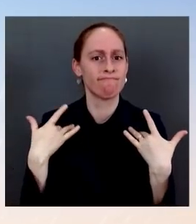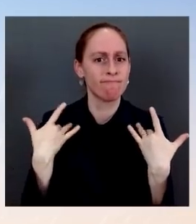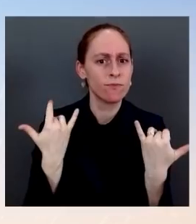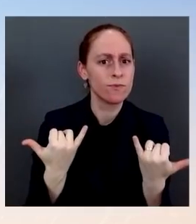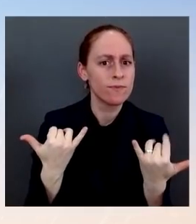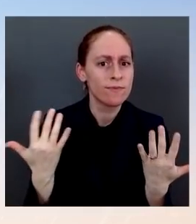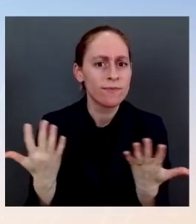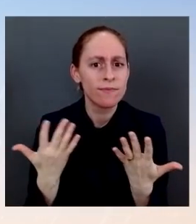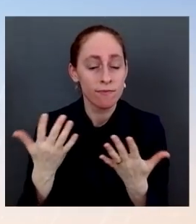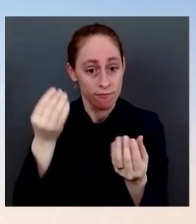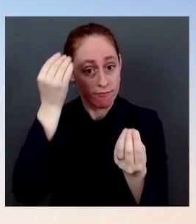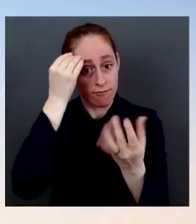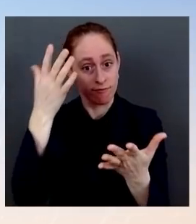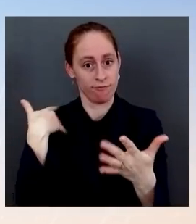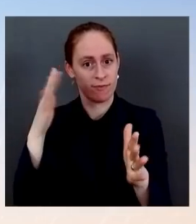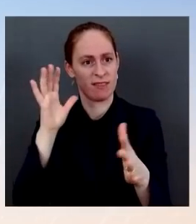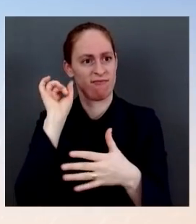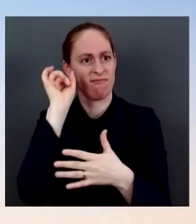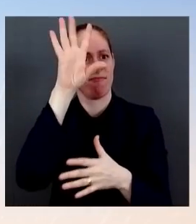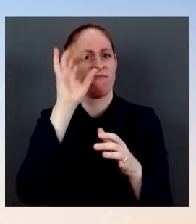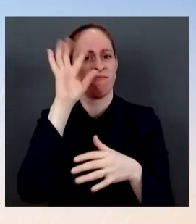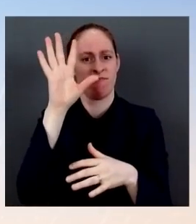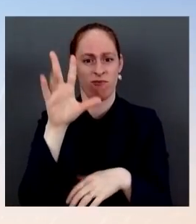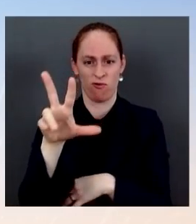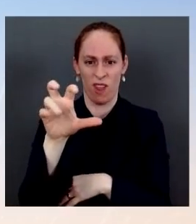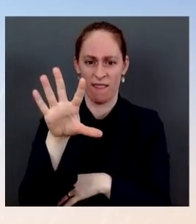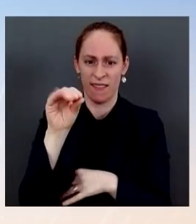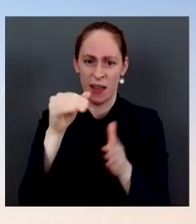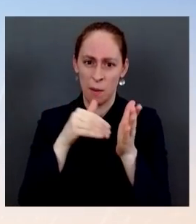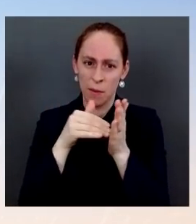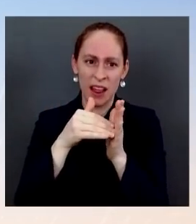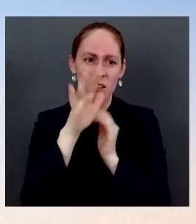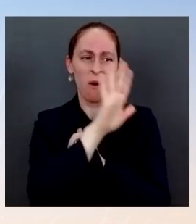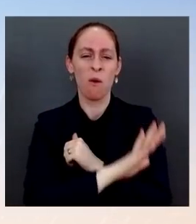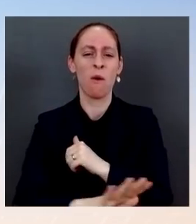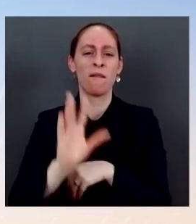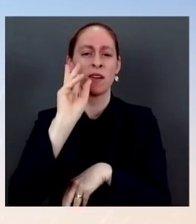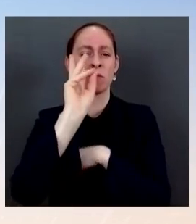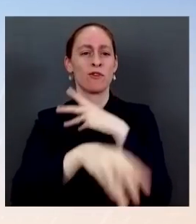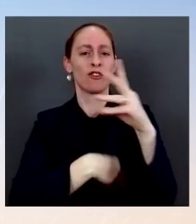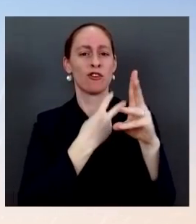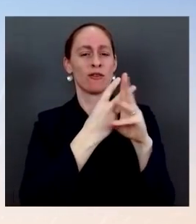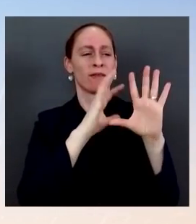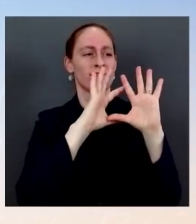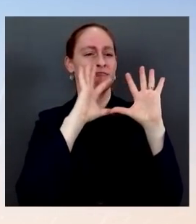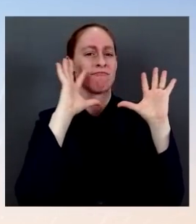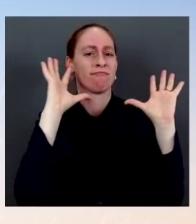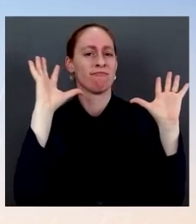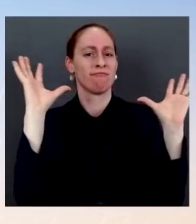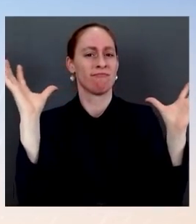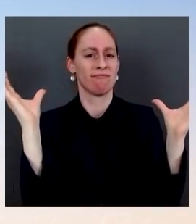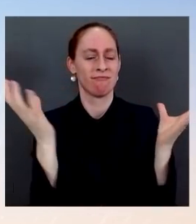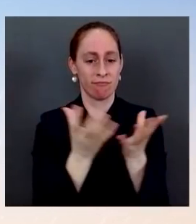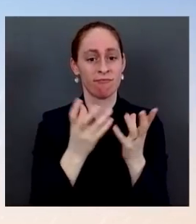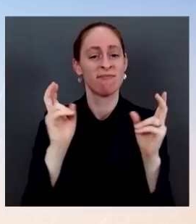That is more than one dose to the world for every American and more than any other country. Those 300 -- oh, wrong chart. Other chart.